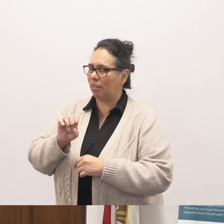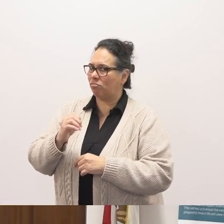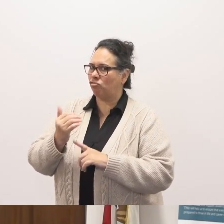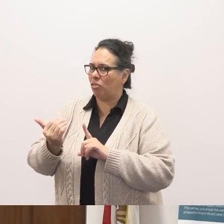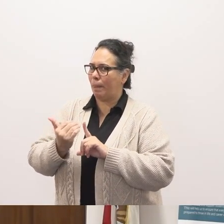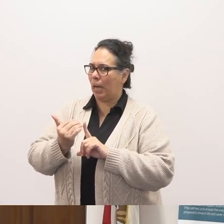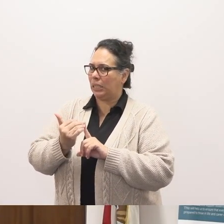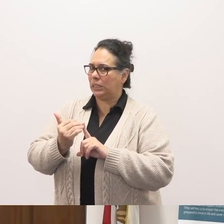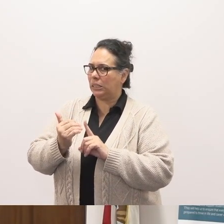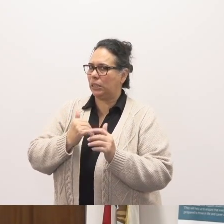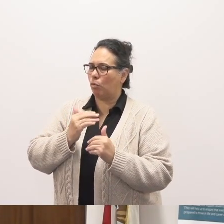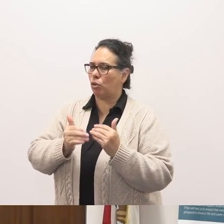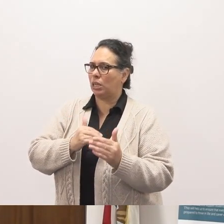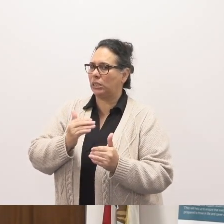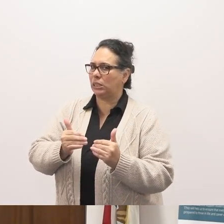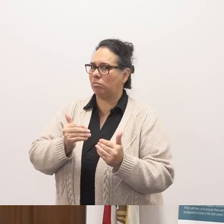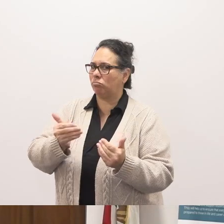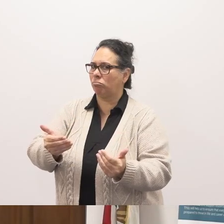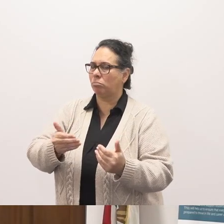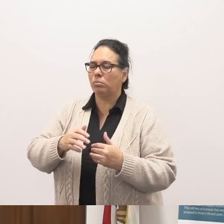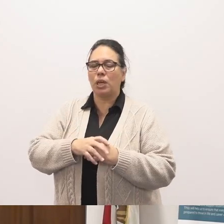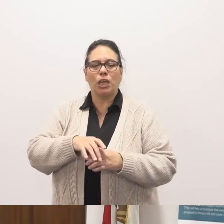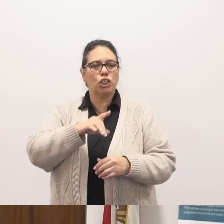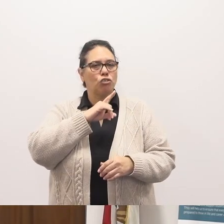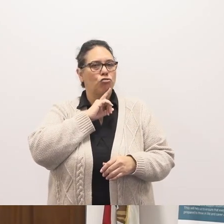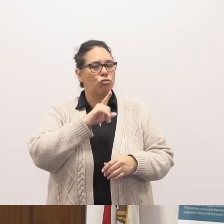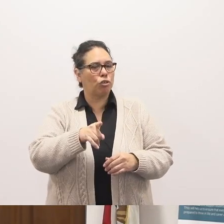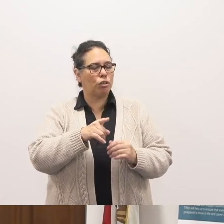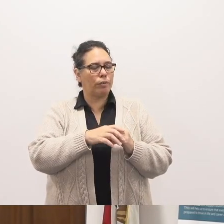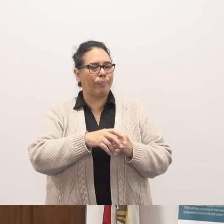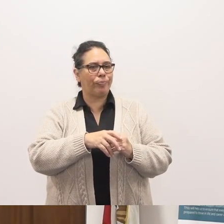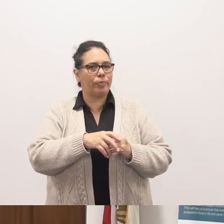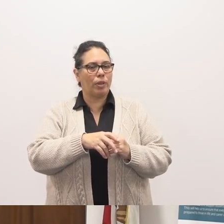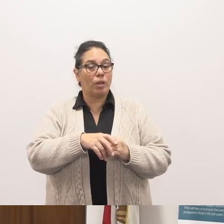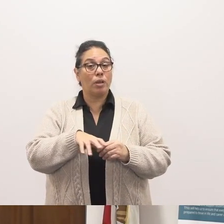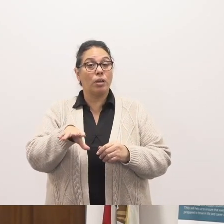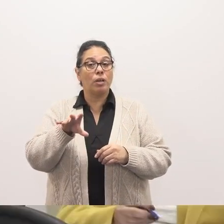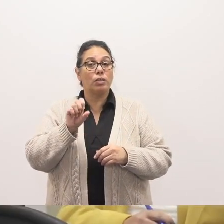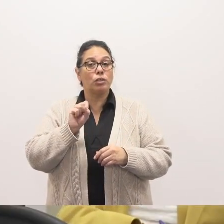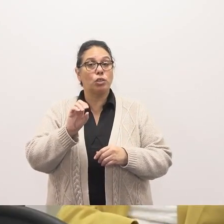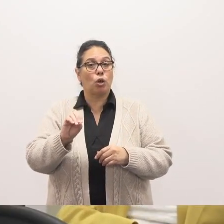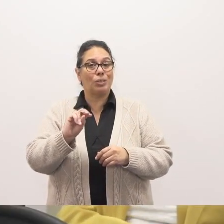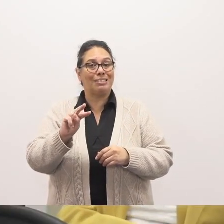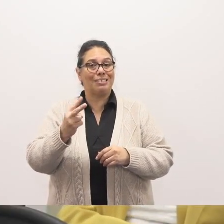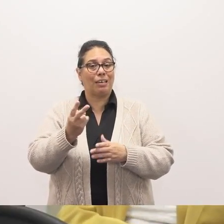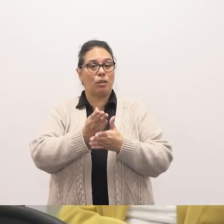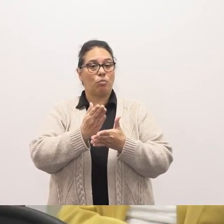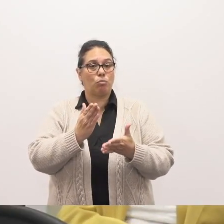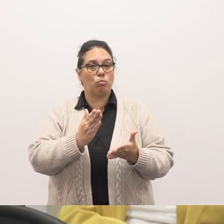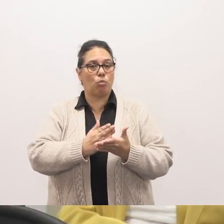of process moving forward and where we're at right now. So, this is the second part of the sun shining process.